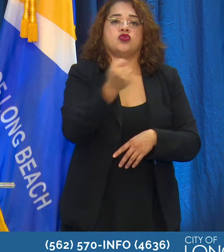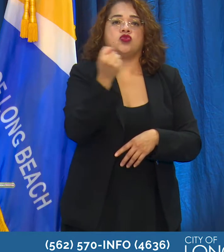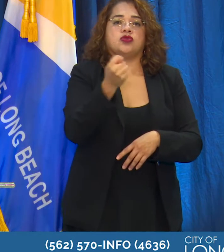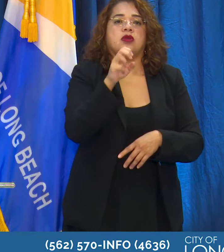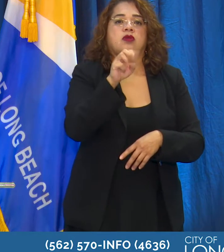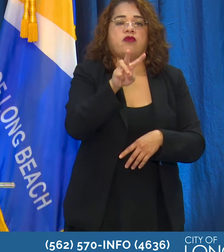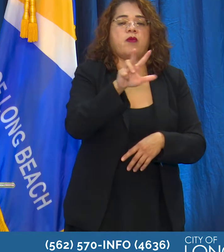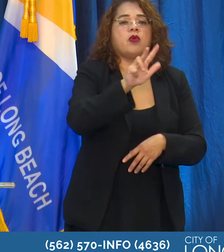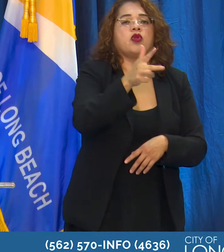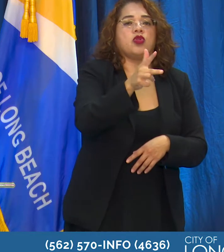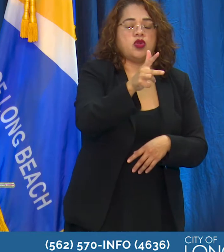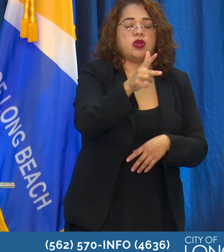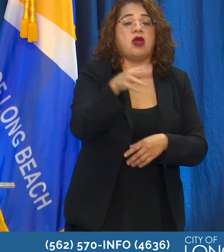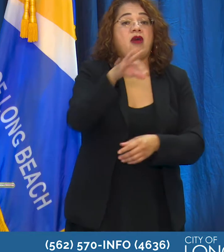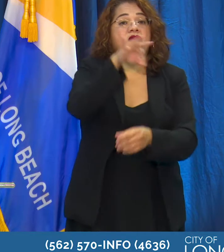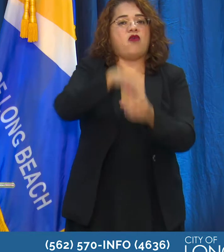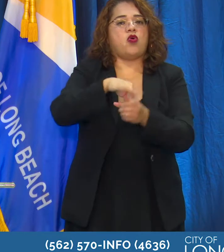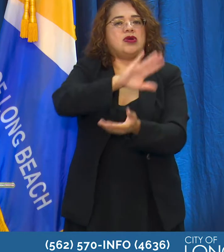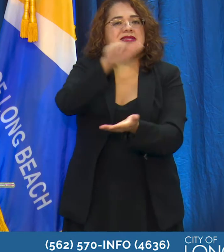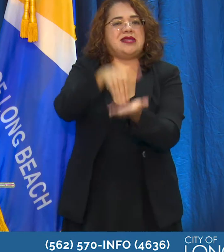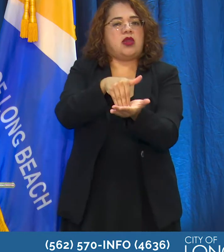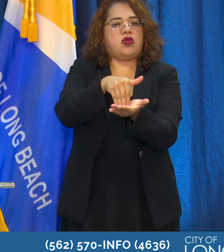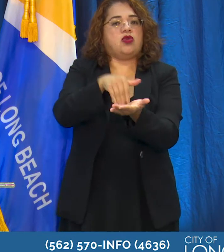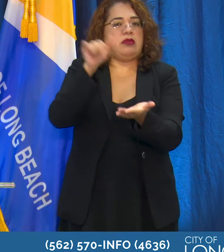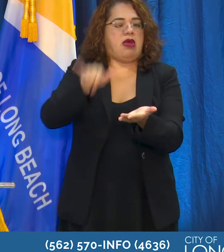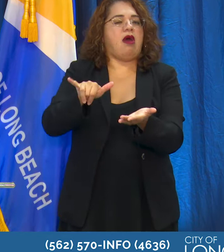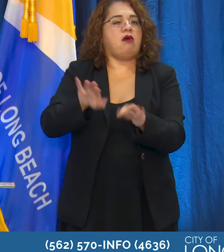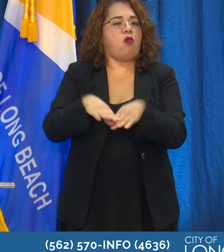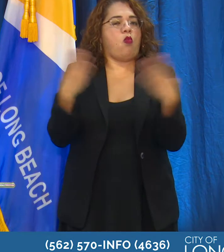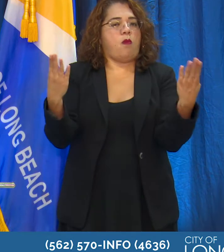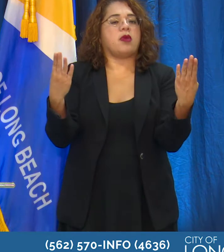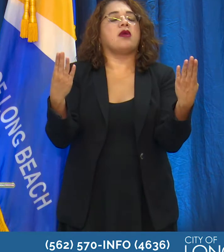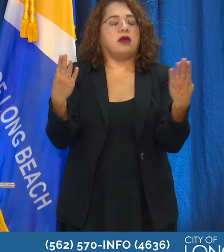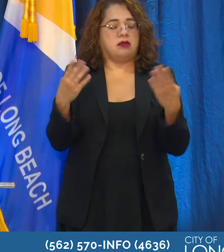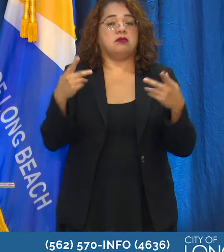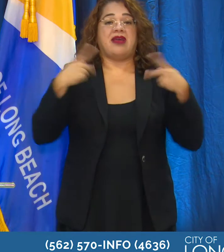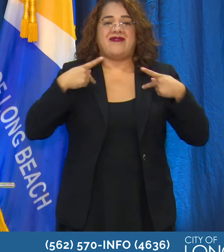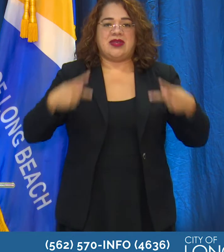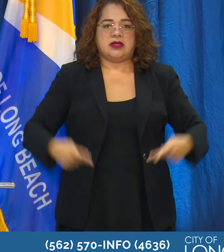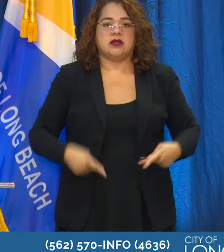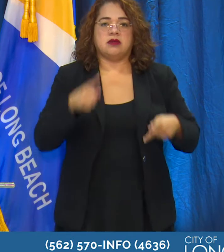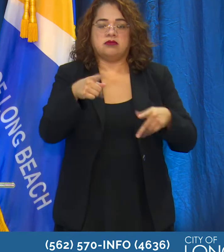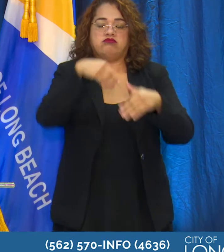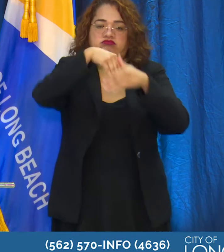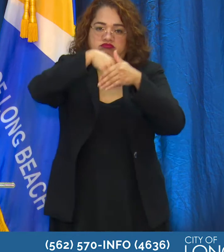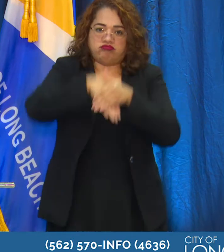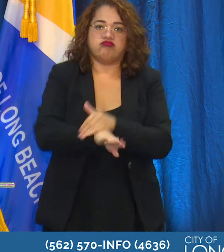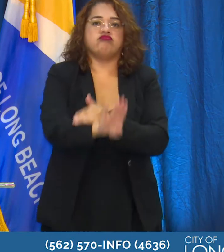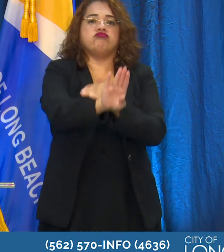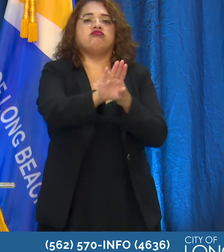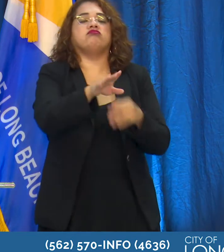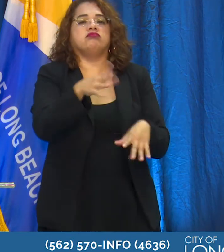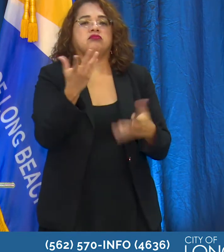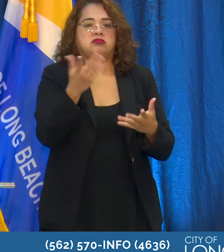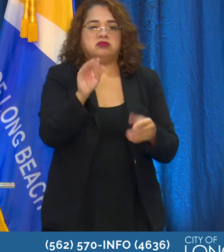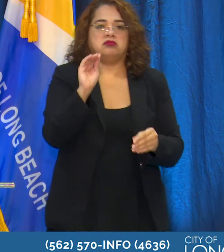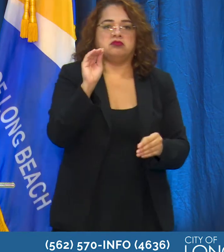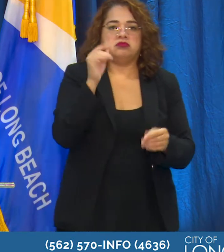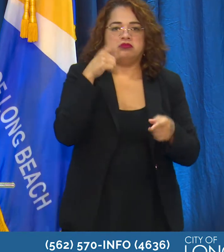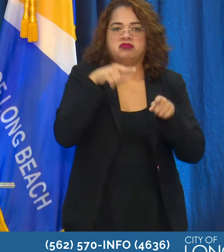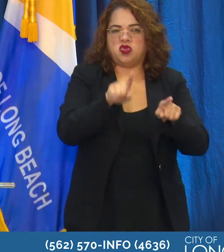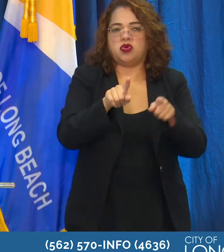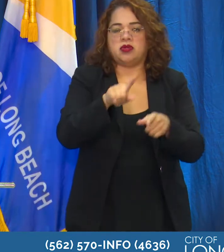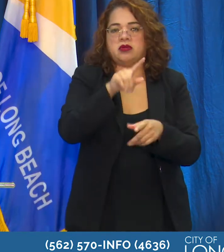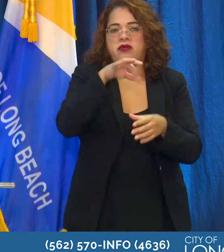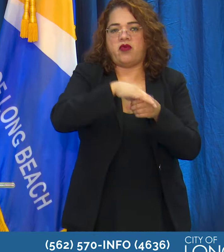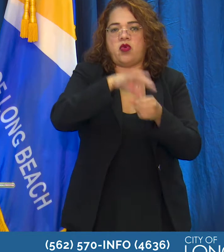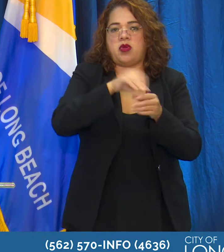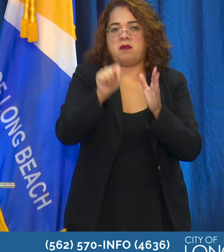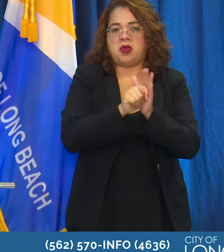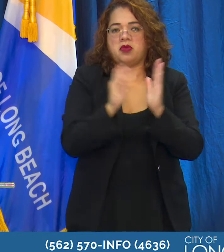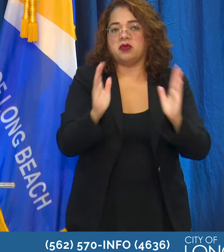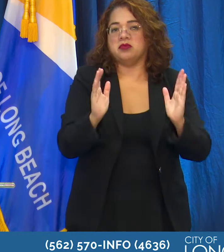A vote center is a physical location where voters go to vote during the voting period.